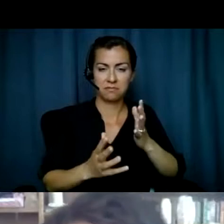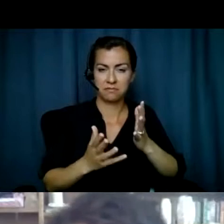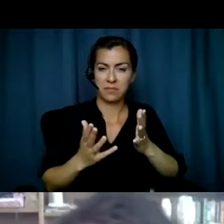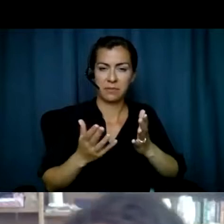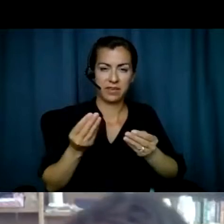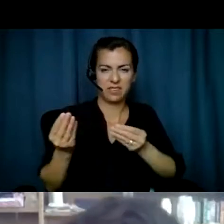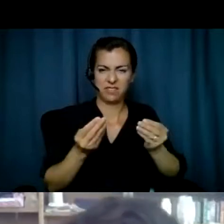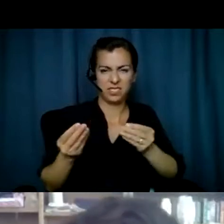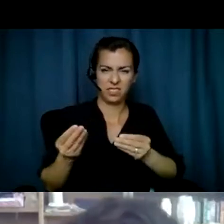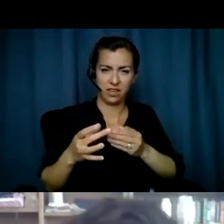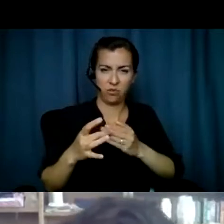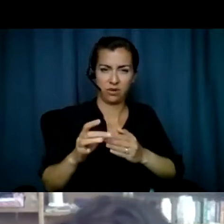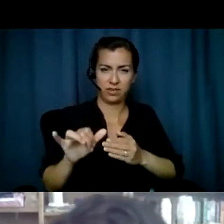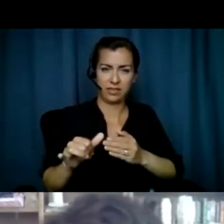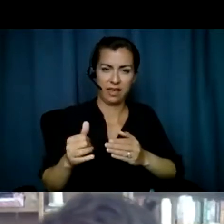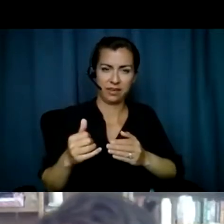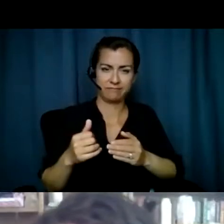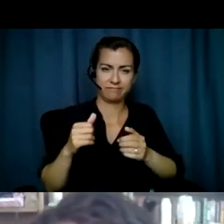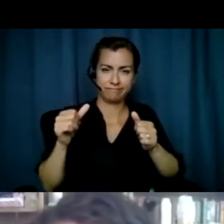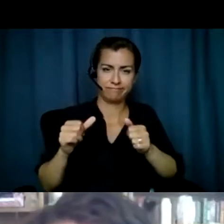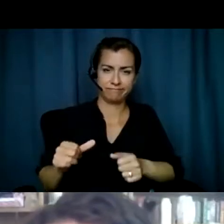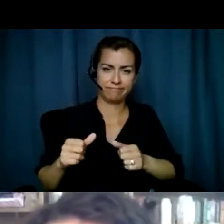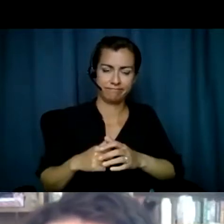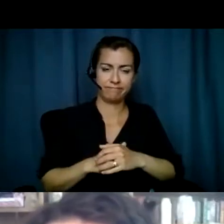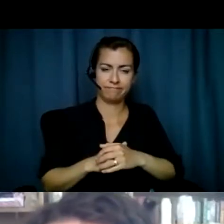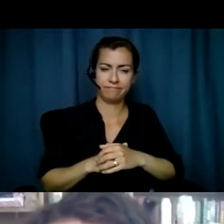what's on the ballot, what they mean, what the pros and cons of them are.